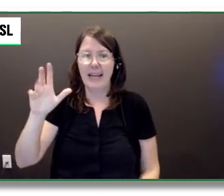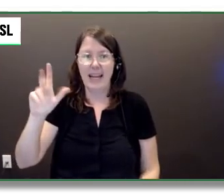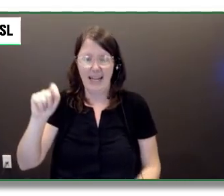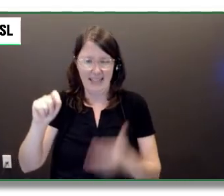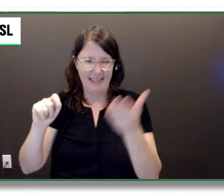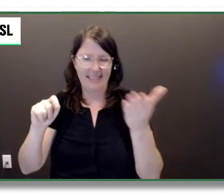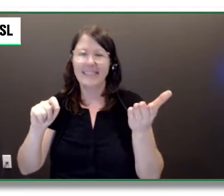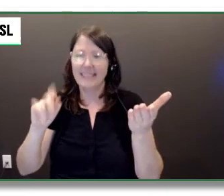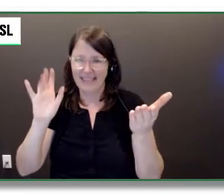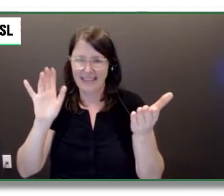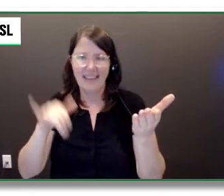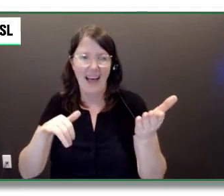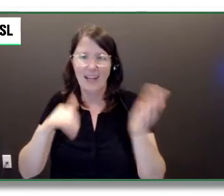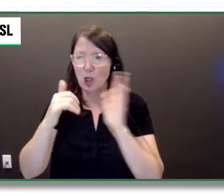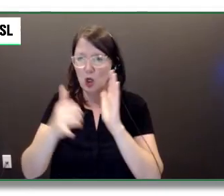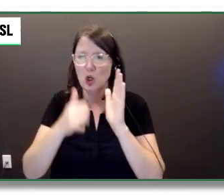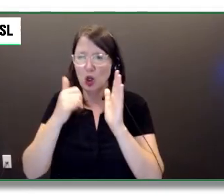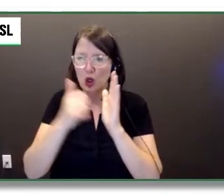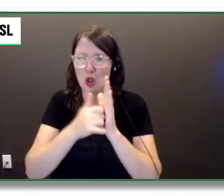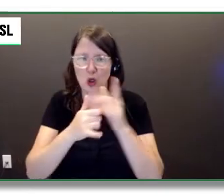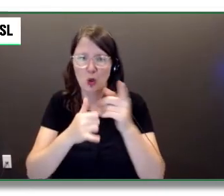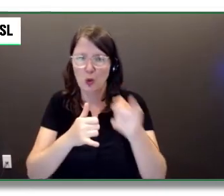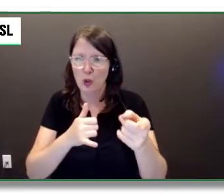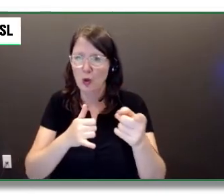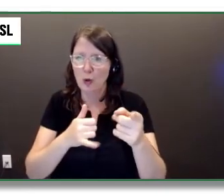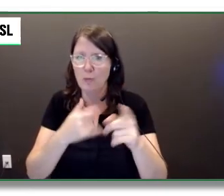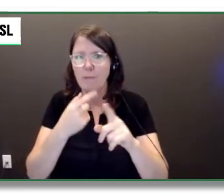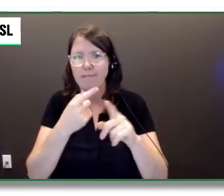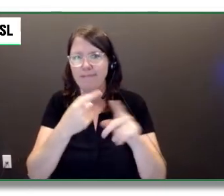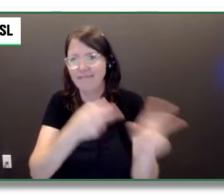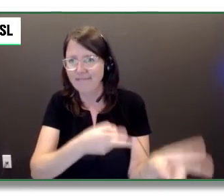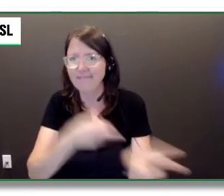Planet series. You can watch all the episodes. There they're really great.